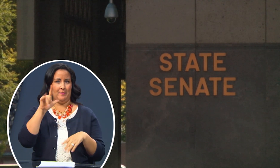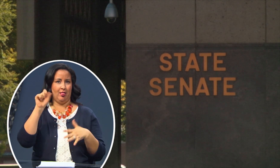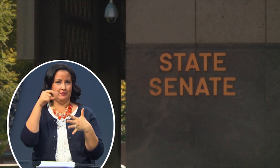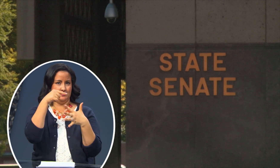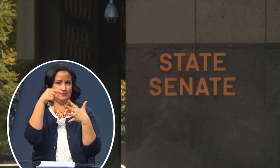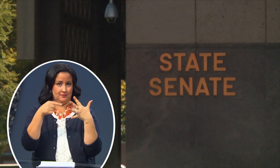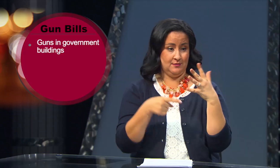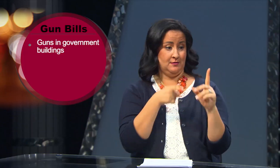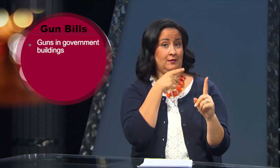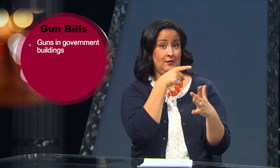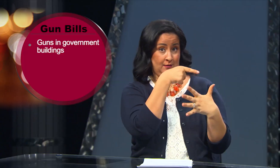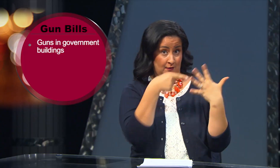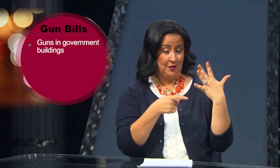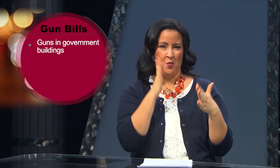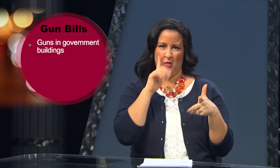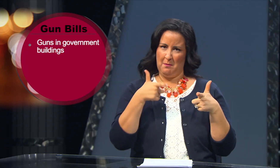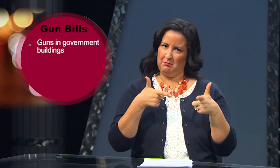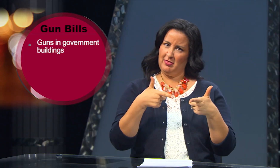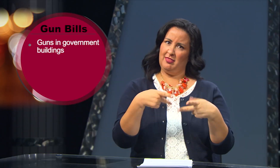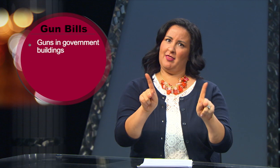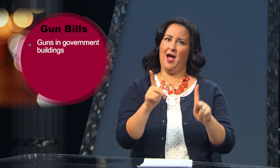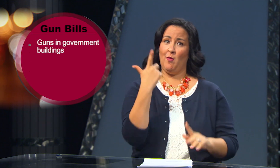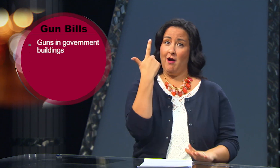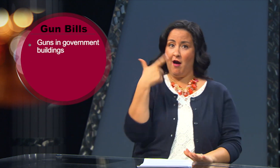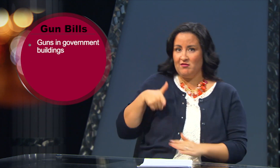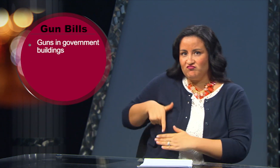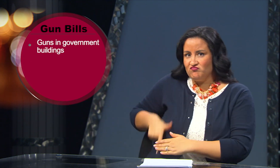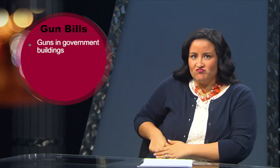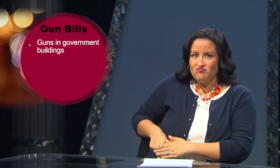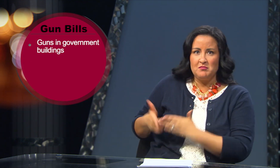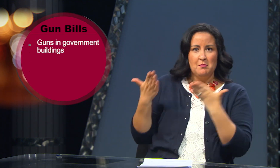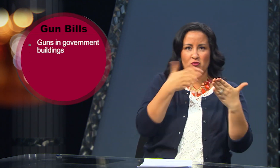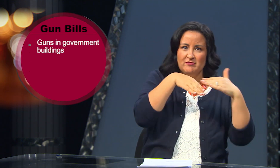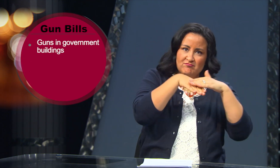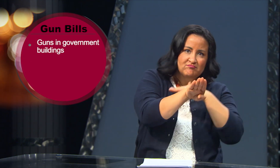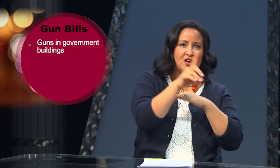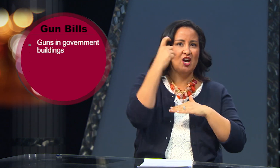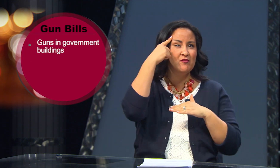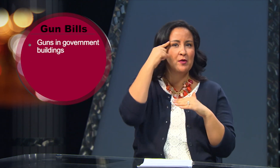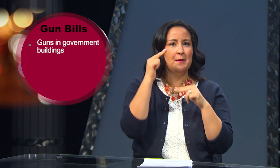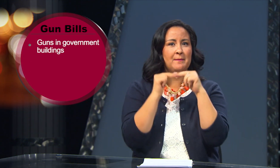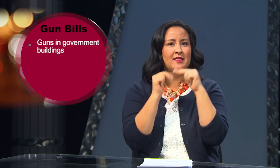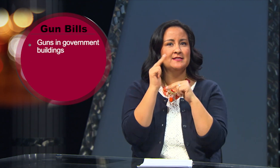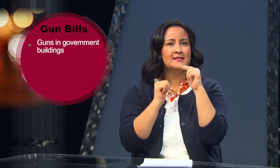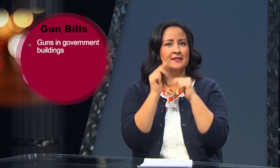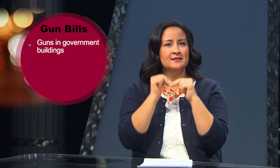5 BILLS THAT WILL ALLOW FOR CONCEALED WEAPONS IN GOVERNMENT BUILDINGS AND WILL PENALIZE